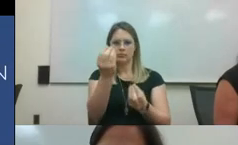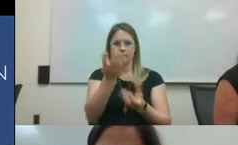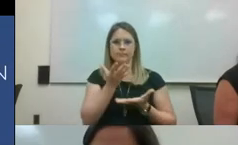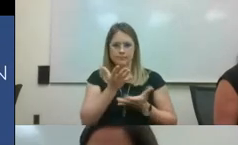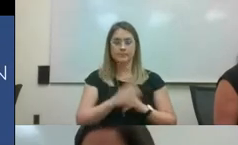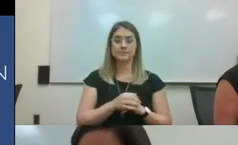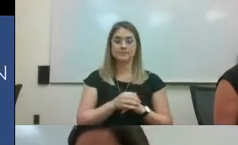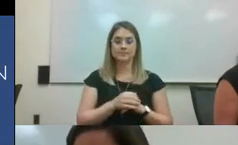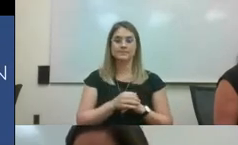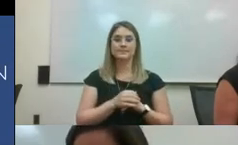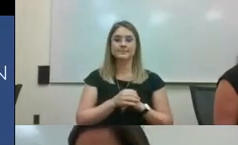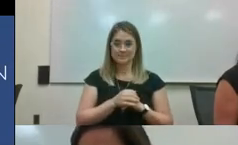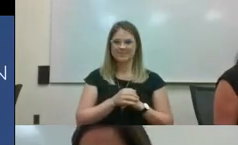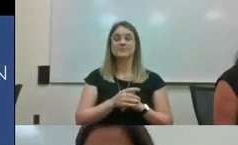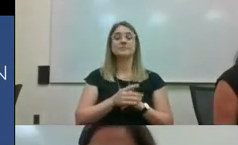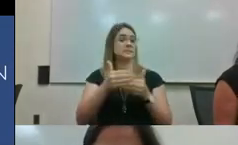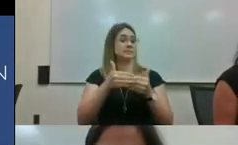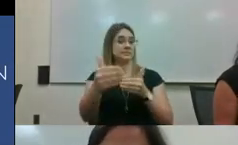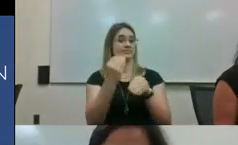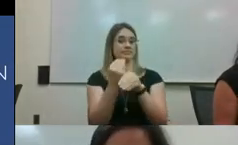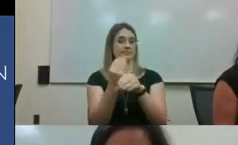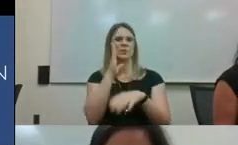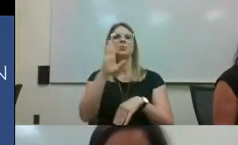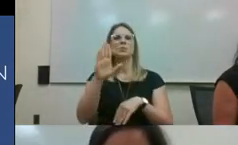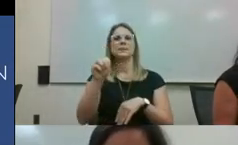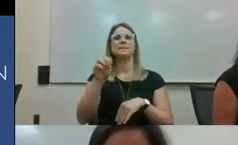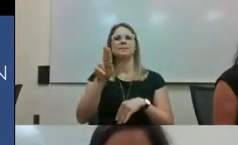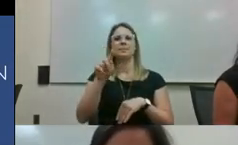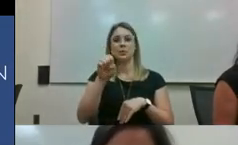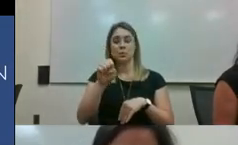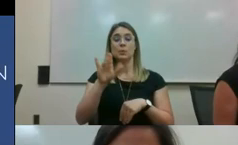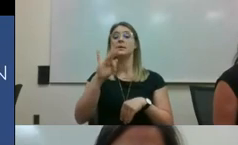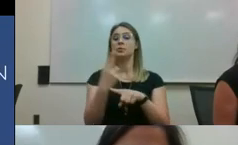Otherwise, we'll keep everyone muted throughout. For those of you using an ASL interpreter,